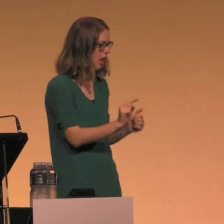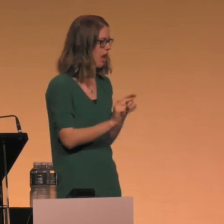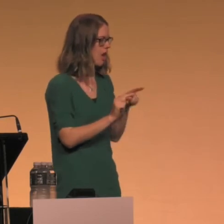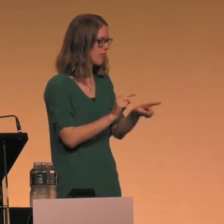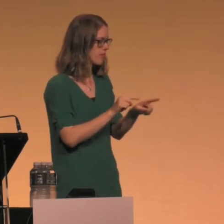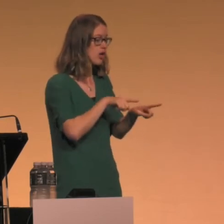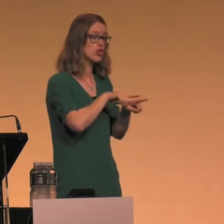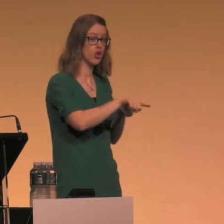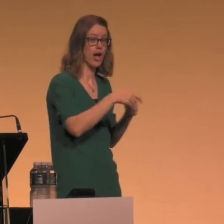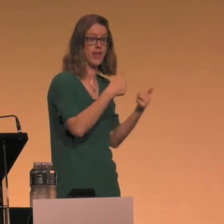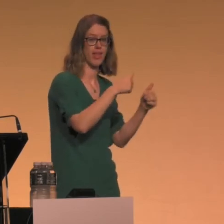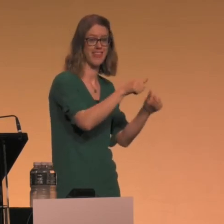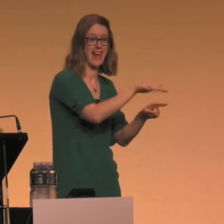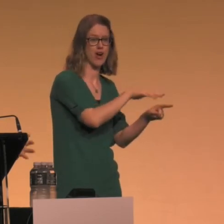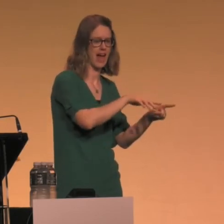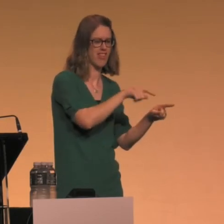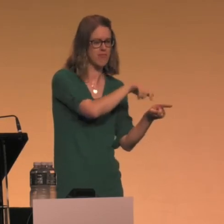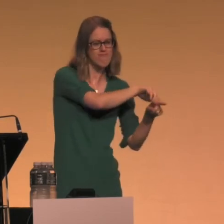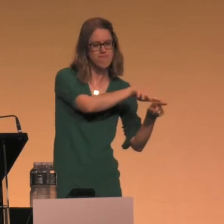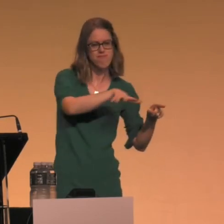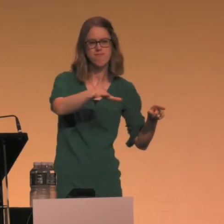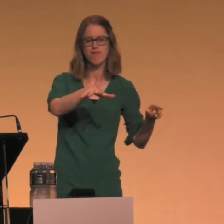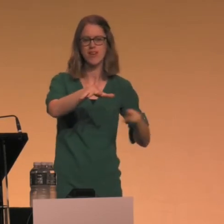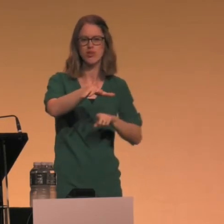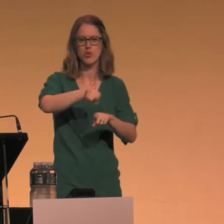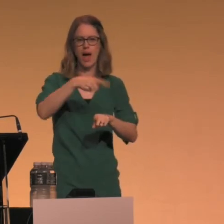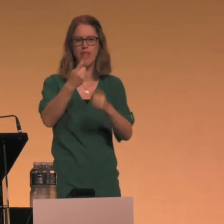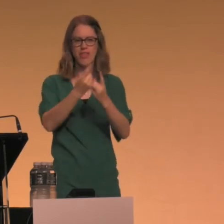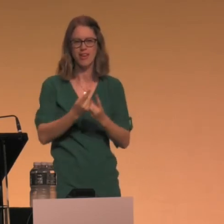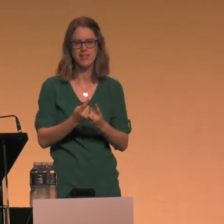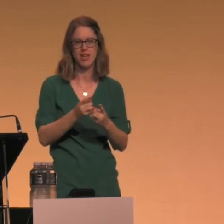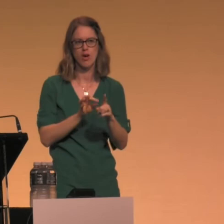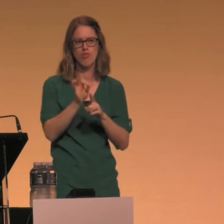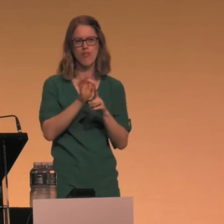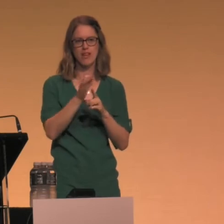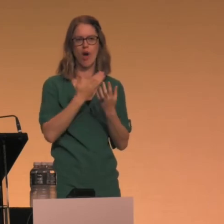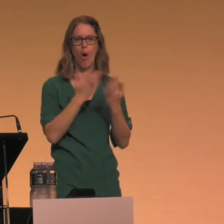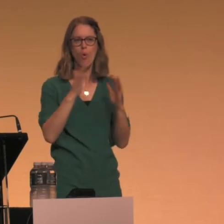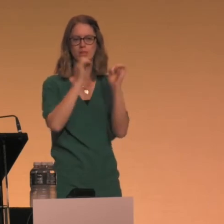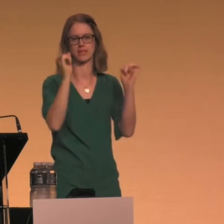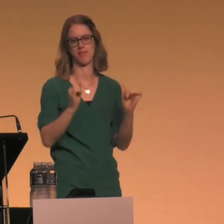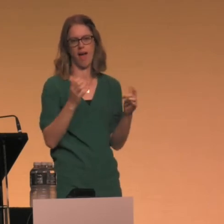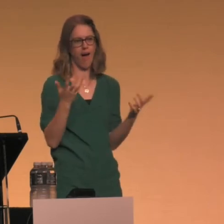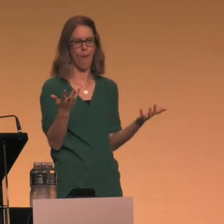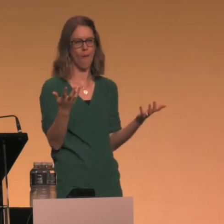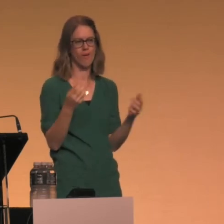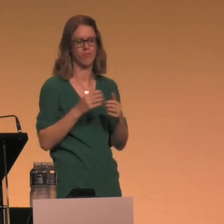and work in one place actually get translated into things which improve the whole system?